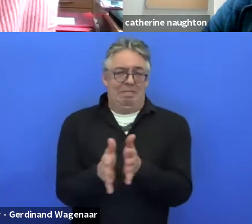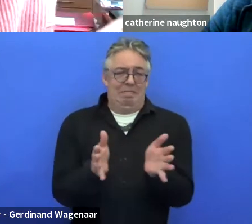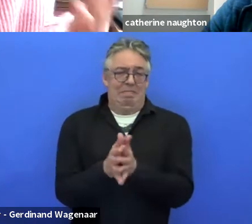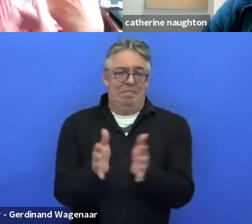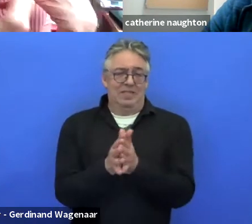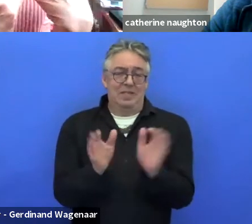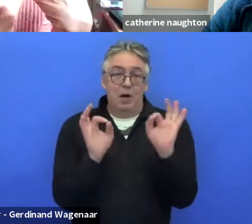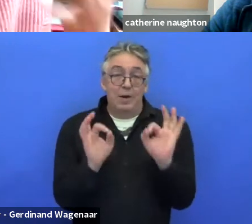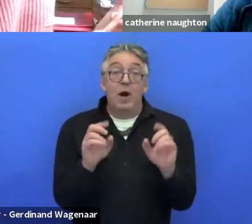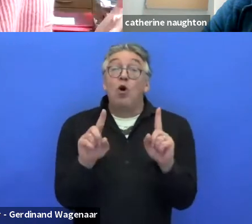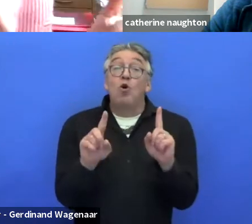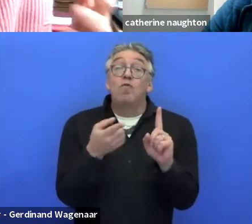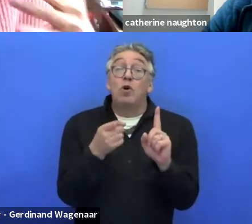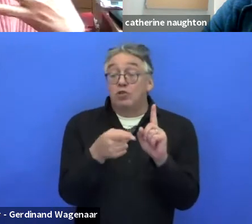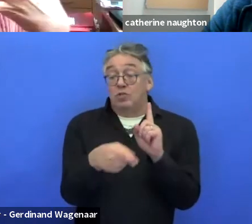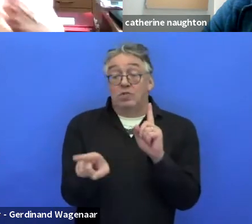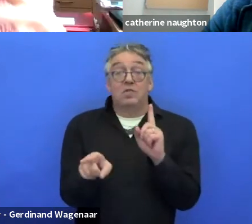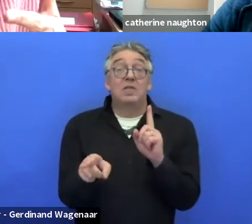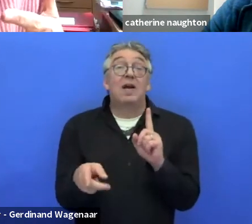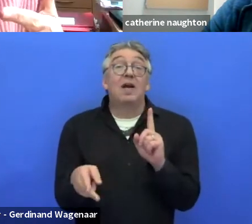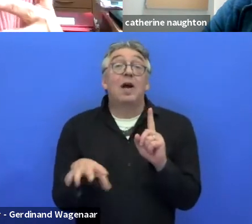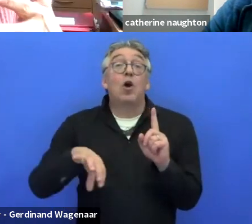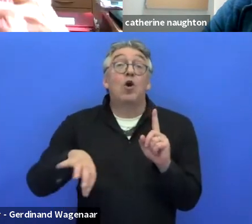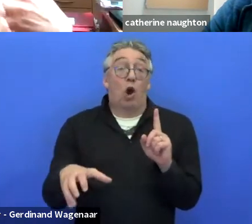The access to Ombudsman is easy and without cost,